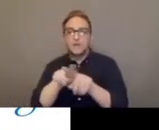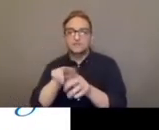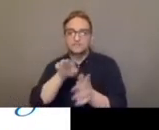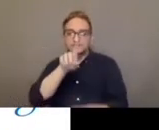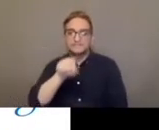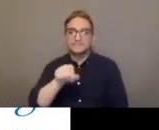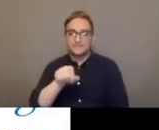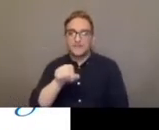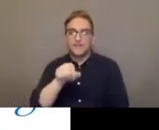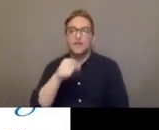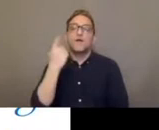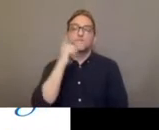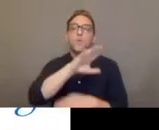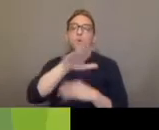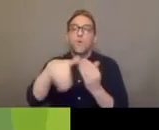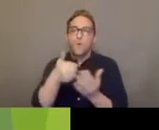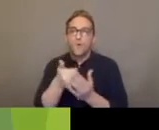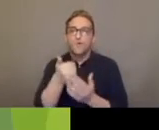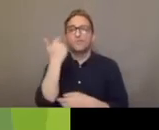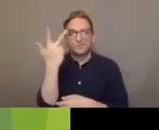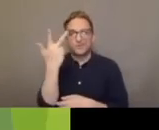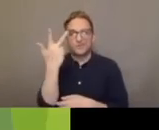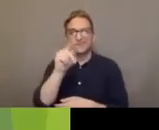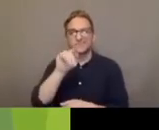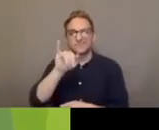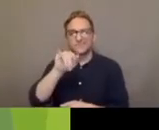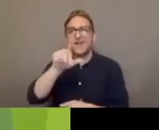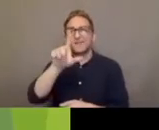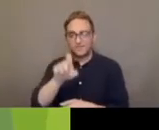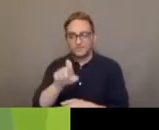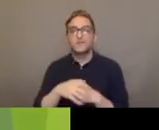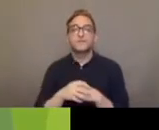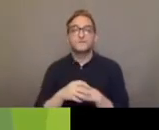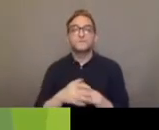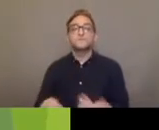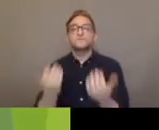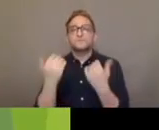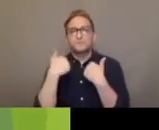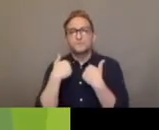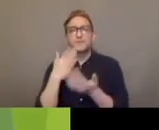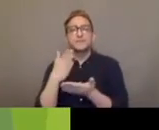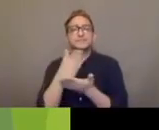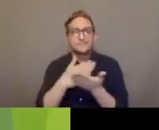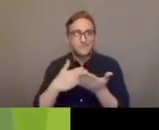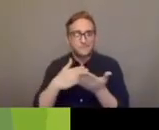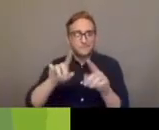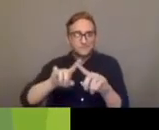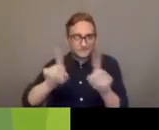titles of the ADA. There are a few differences and here just